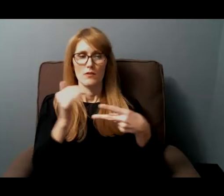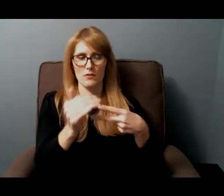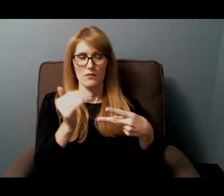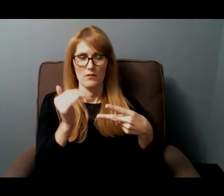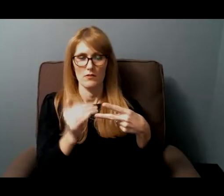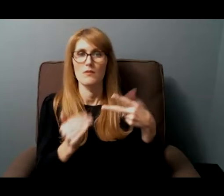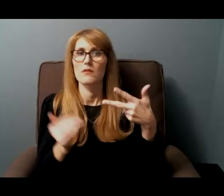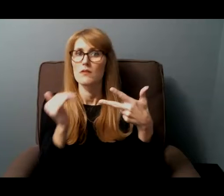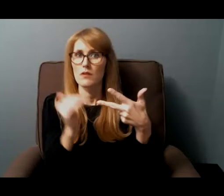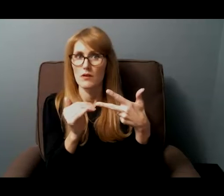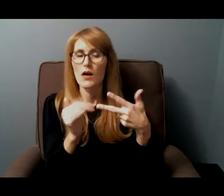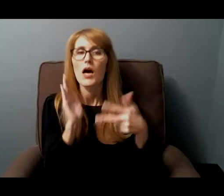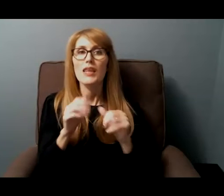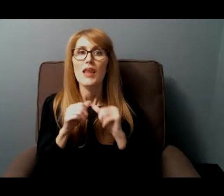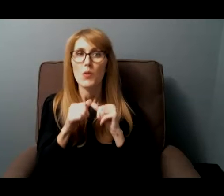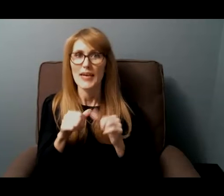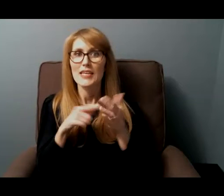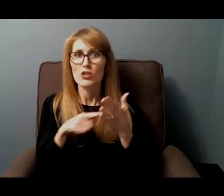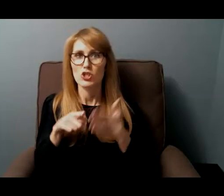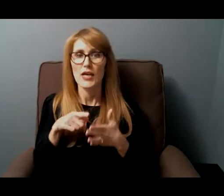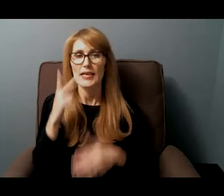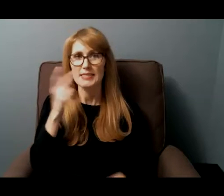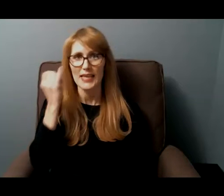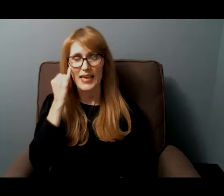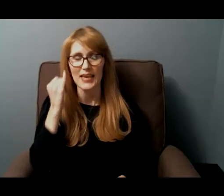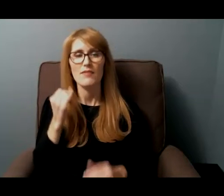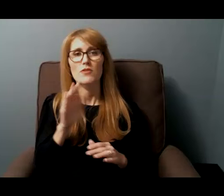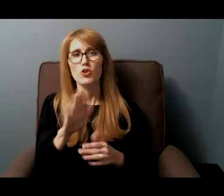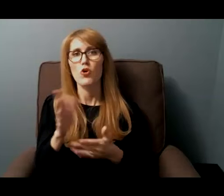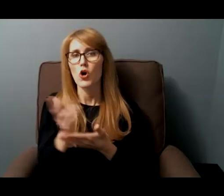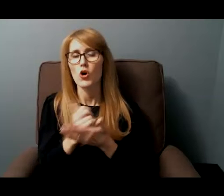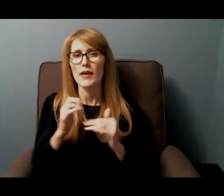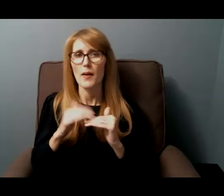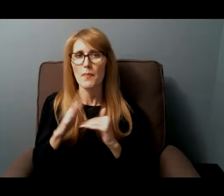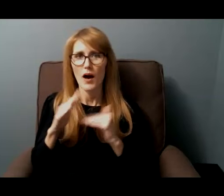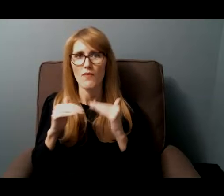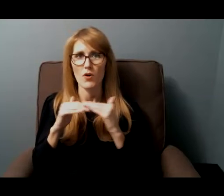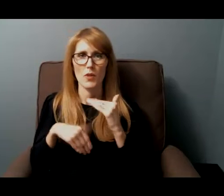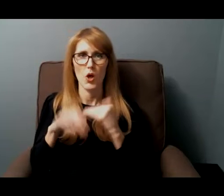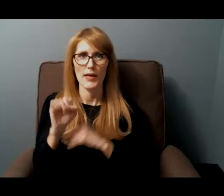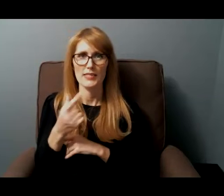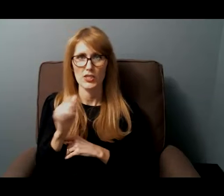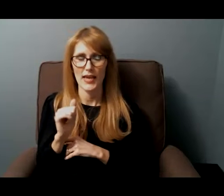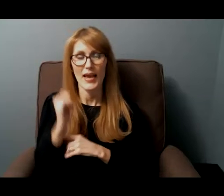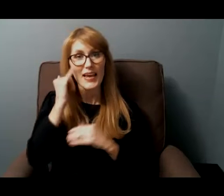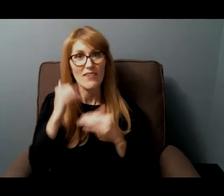continue to check to see if earnings are above or below that SGA level. If earnings are below,